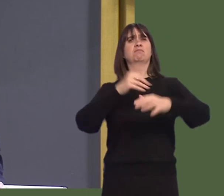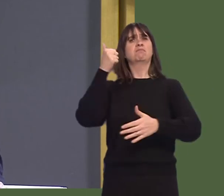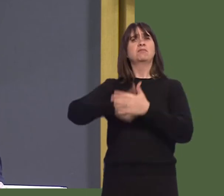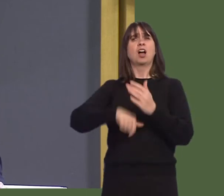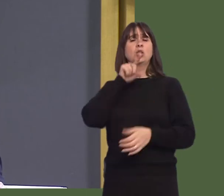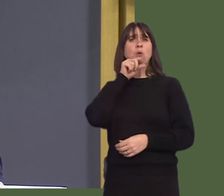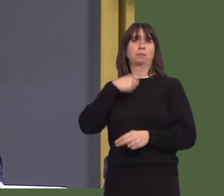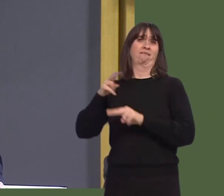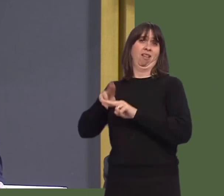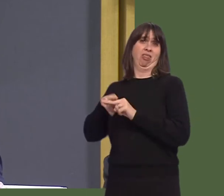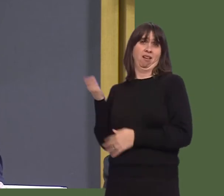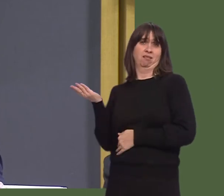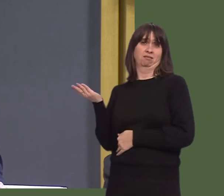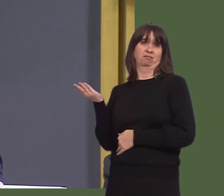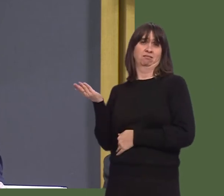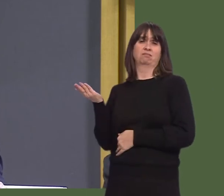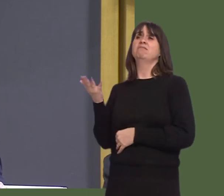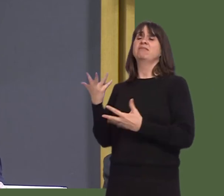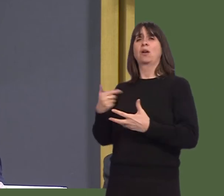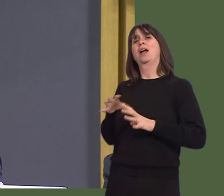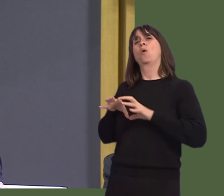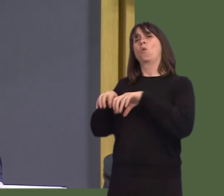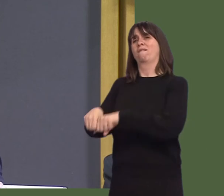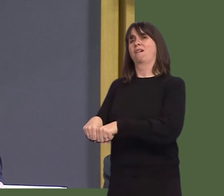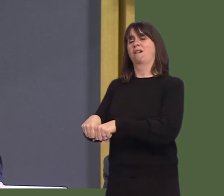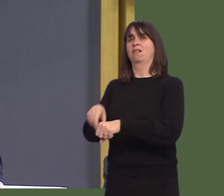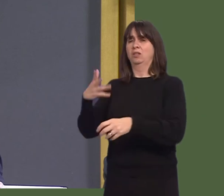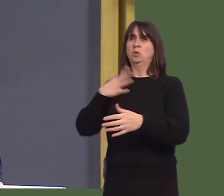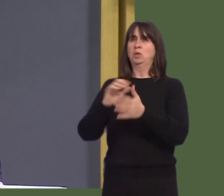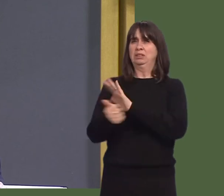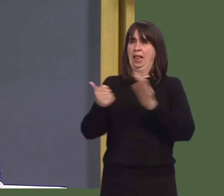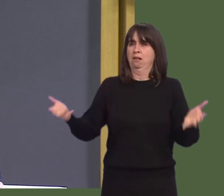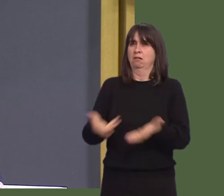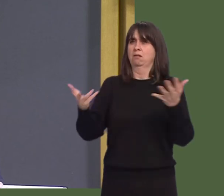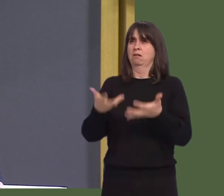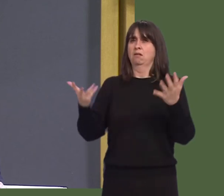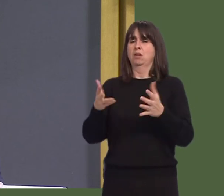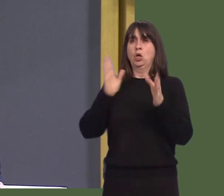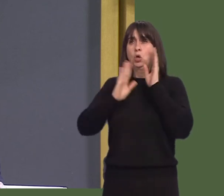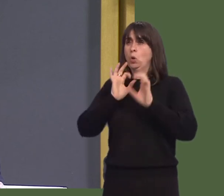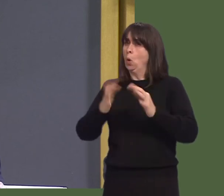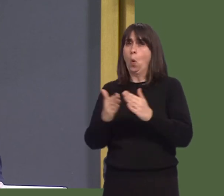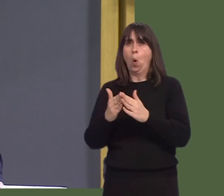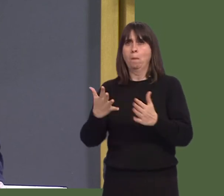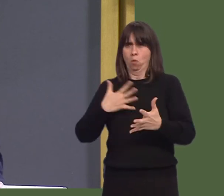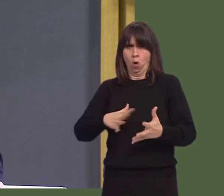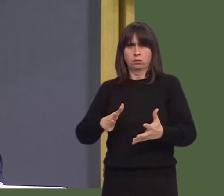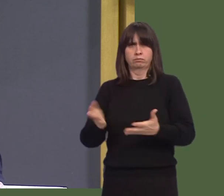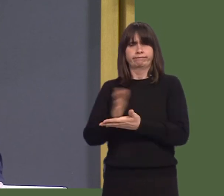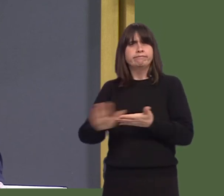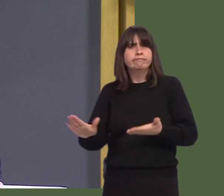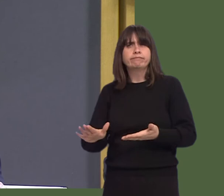Don't worry about the reports; they're all wrong', and came clean with the people of